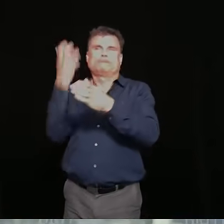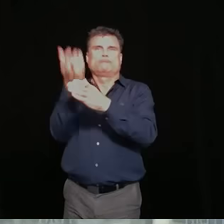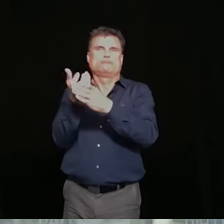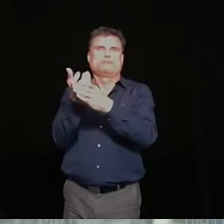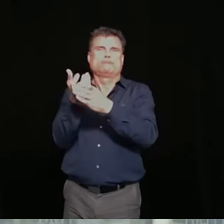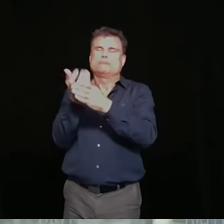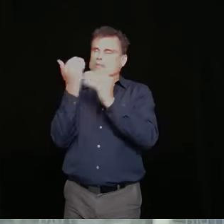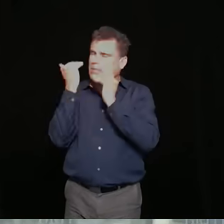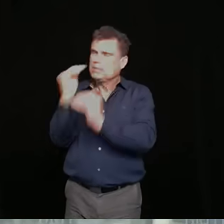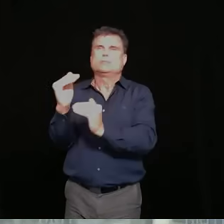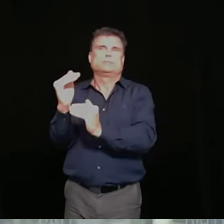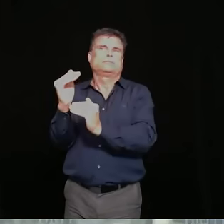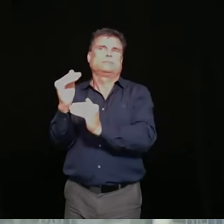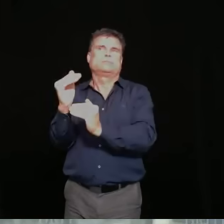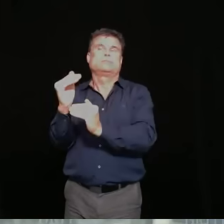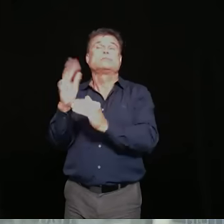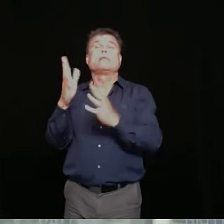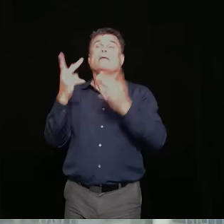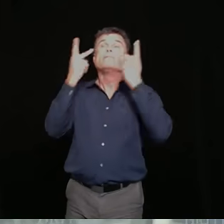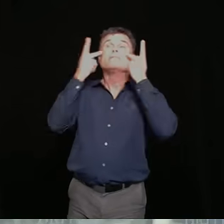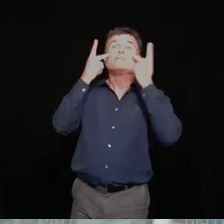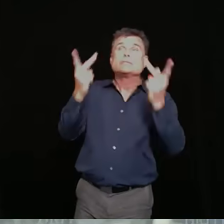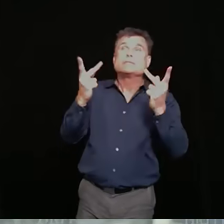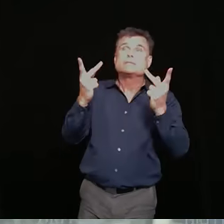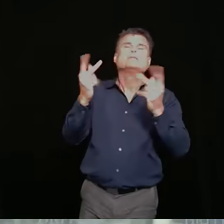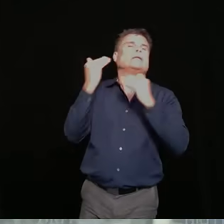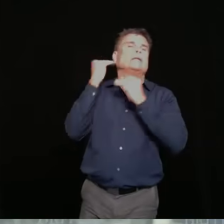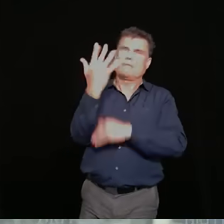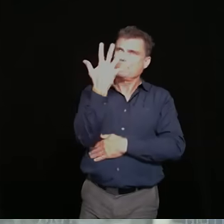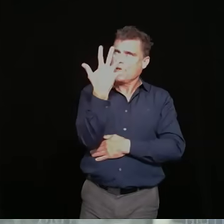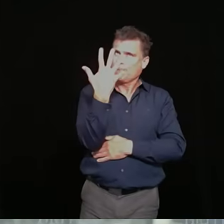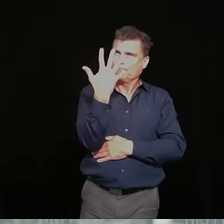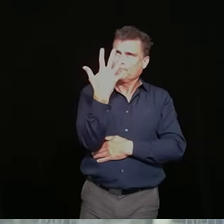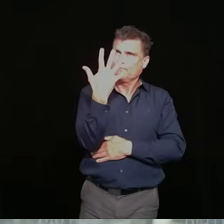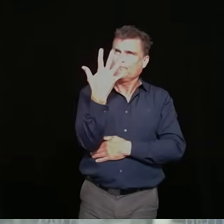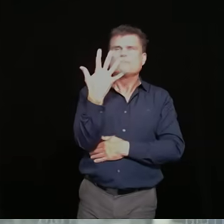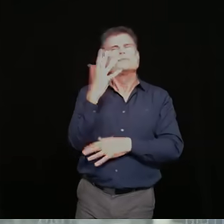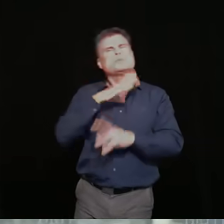But that is not a prediction. It is the scenario, a potential scenario